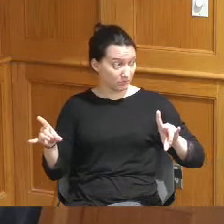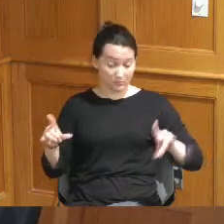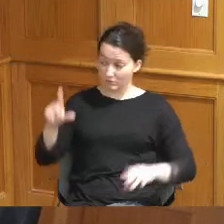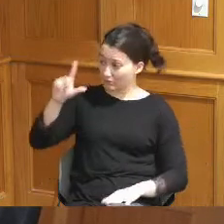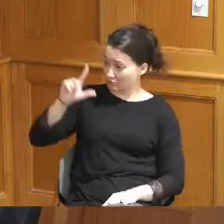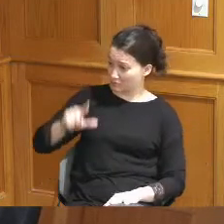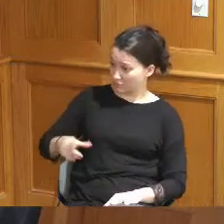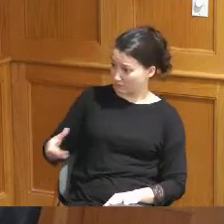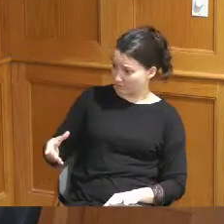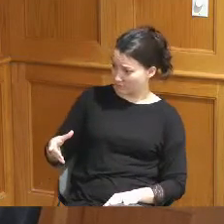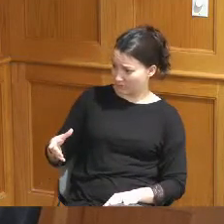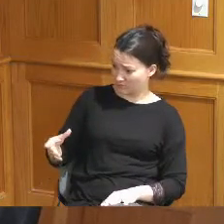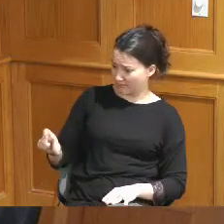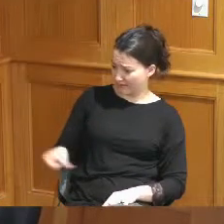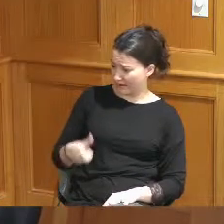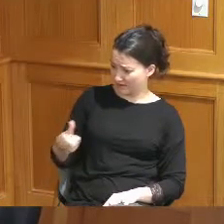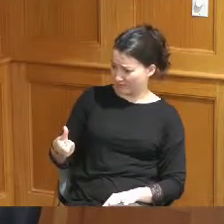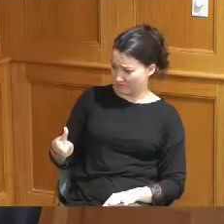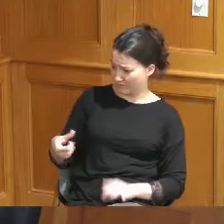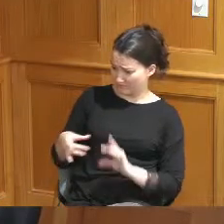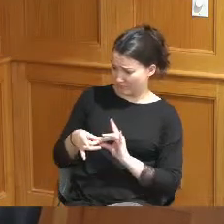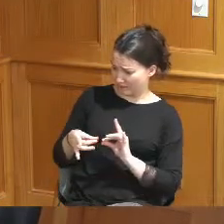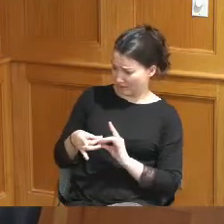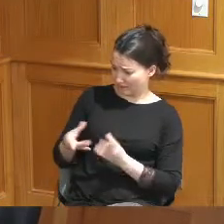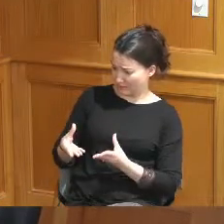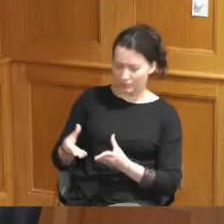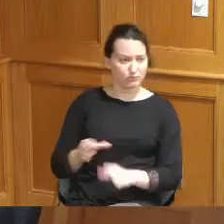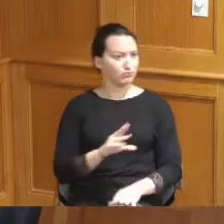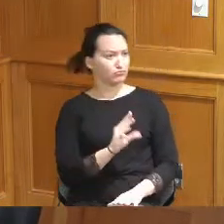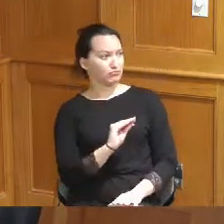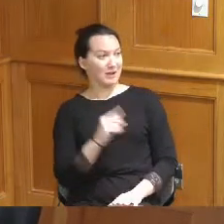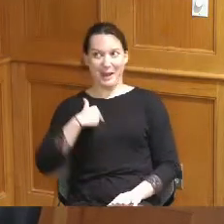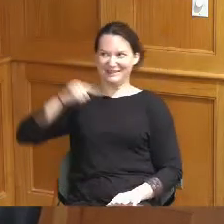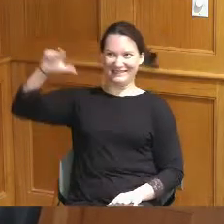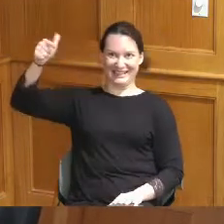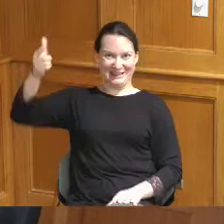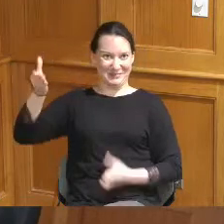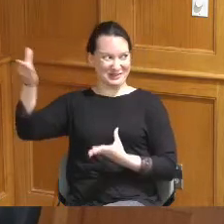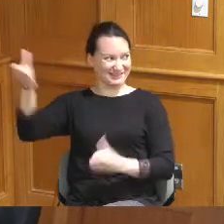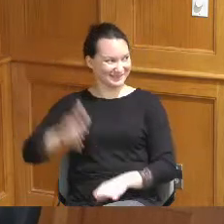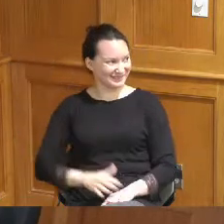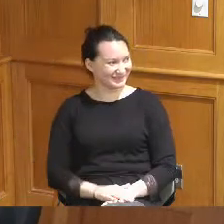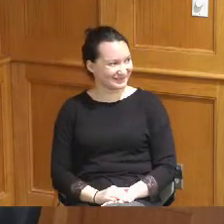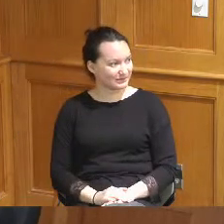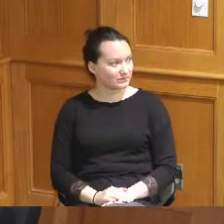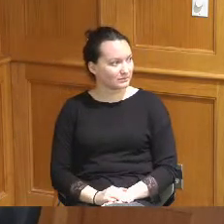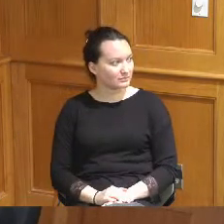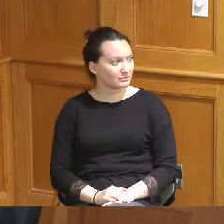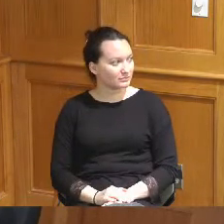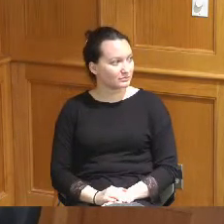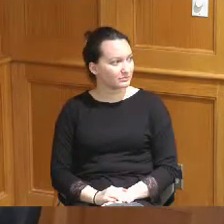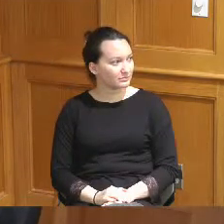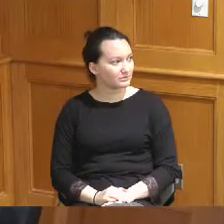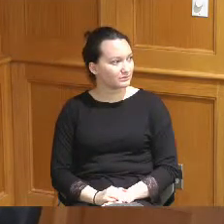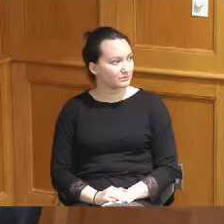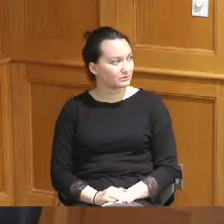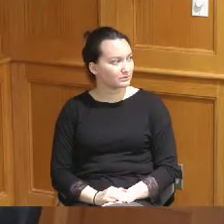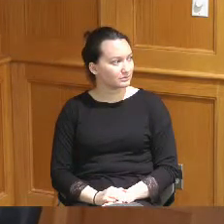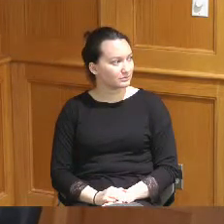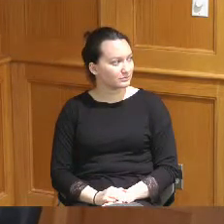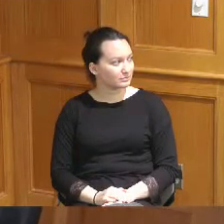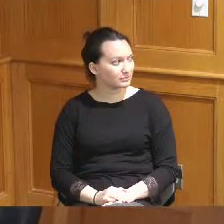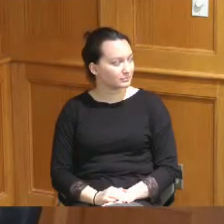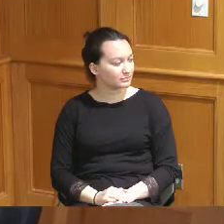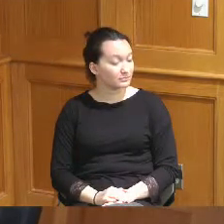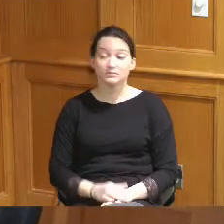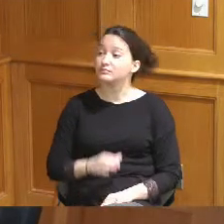Driehaus do you have any comments okay you just take it okay Commissioner Reece